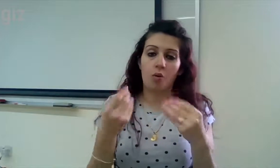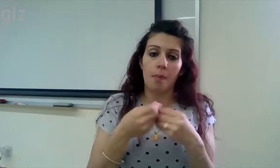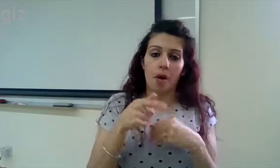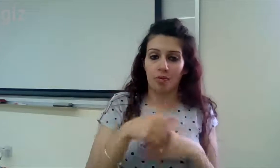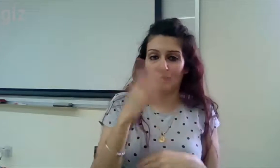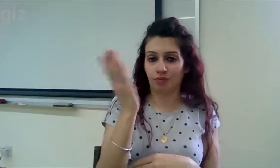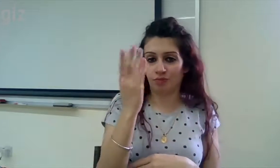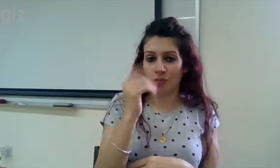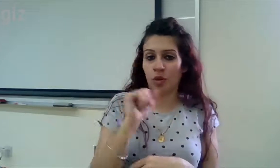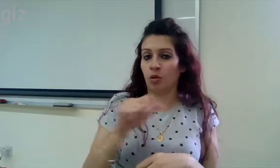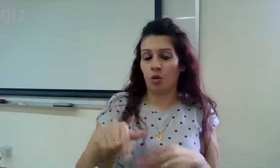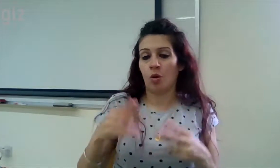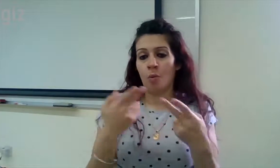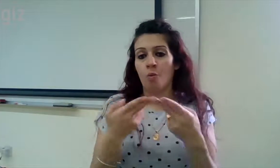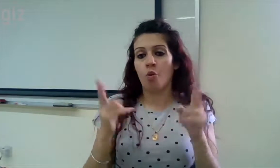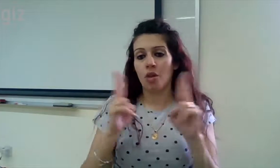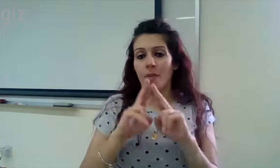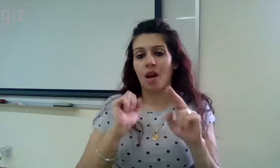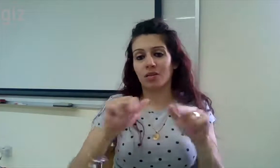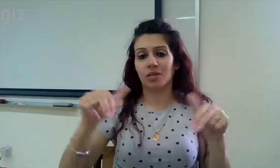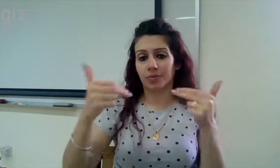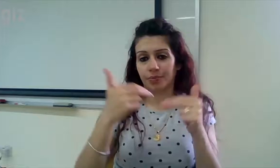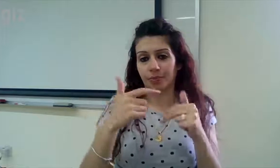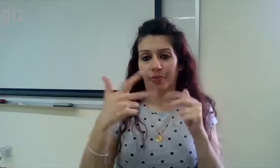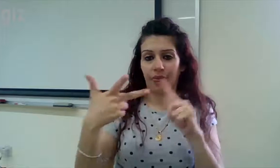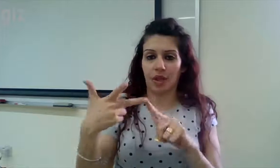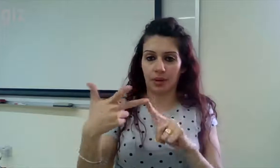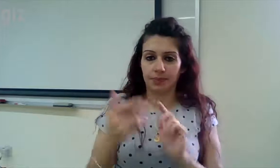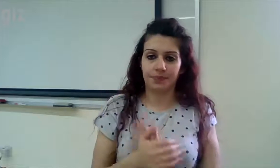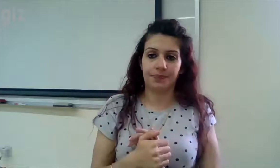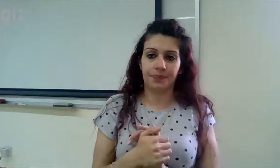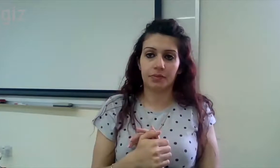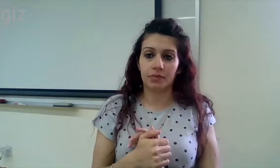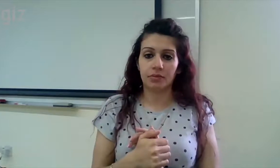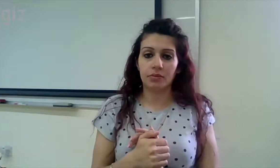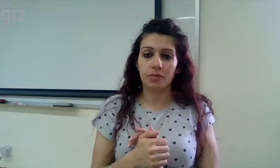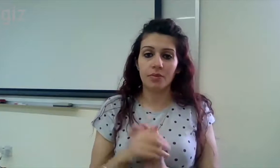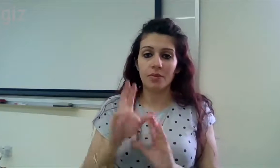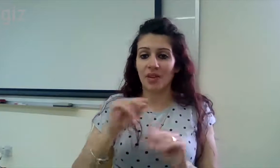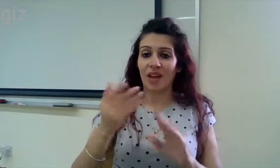terry camerton maracas to helmet America Listeria